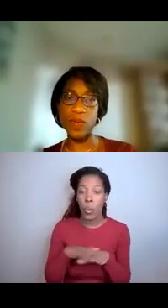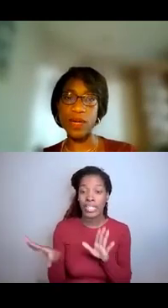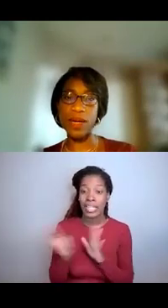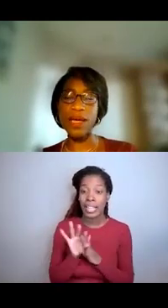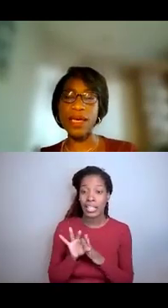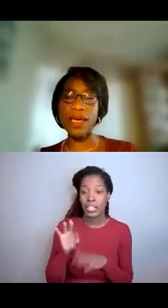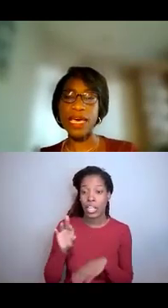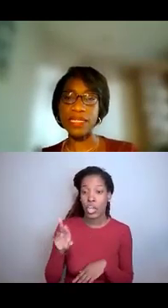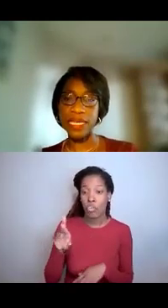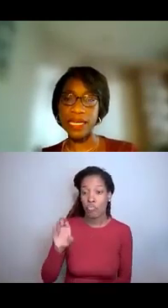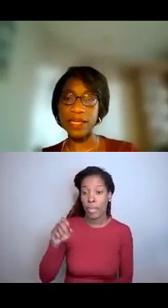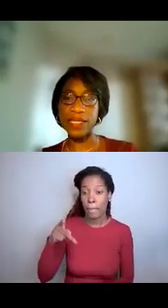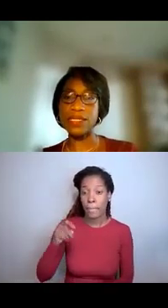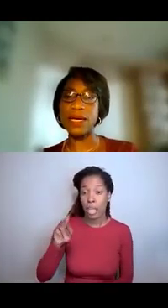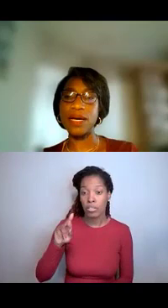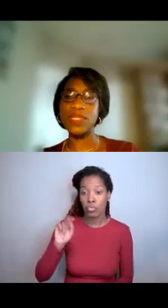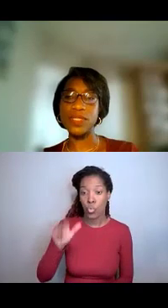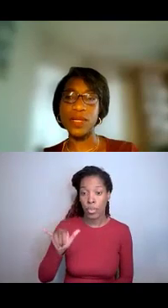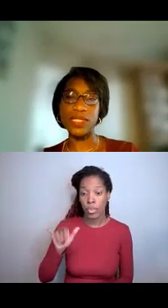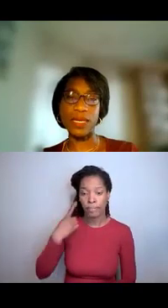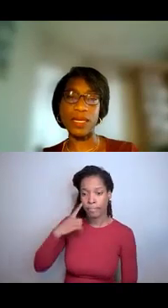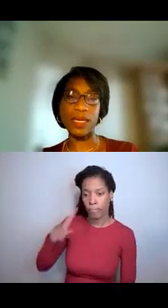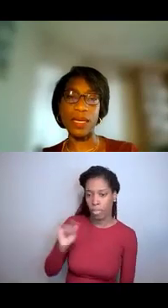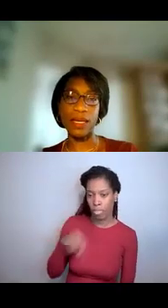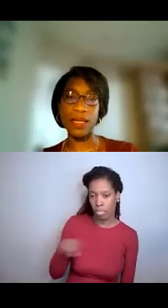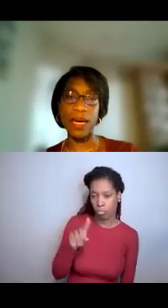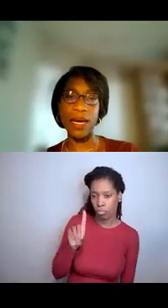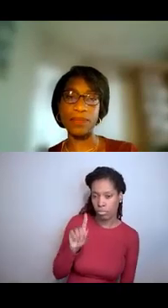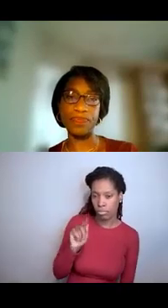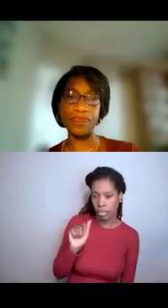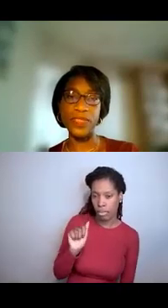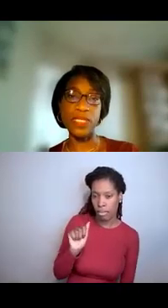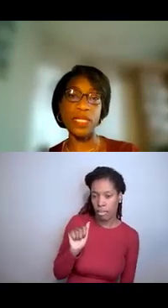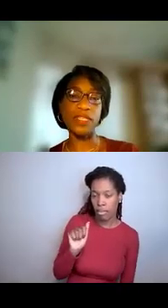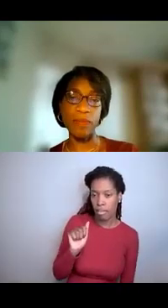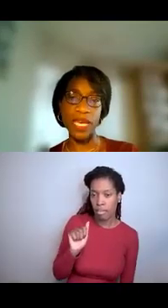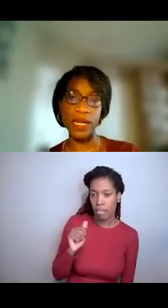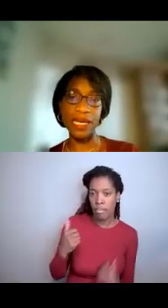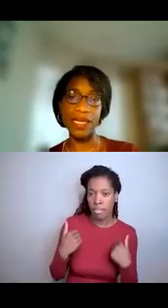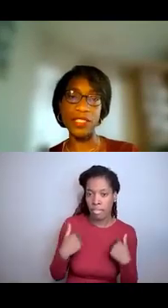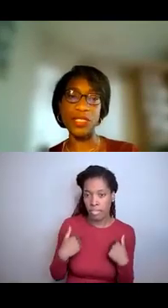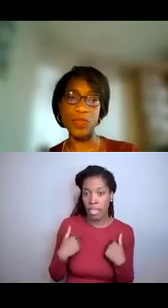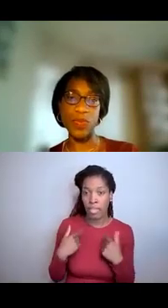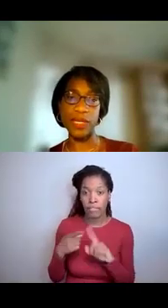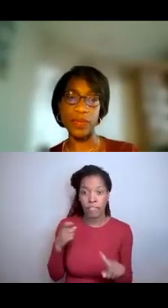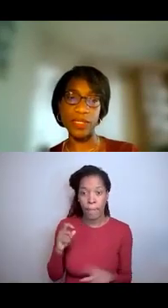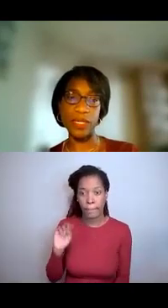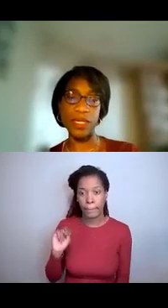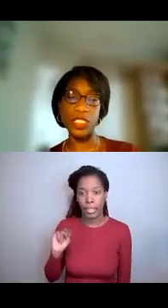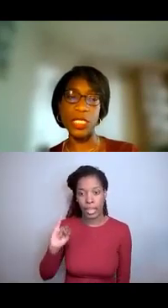for any data that's resulting from NIH supporting research.